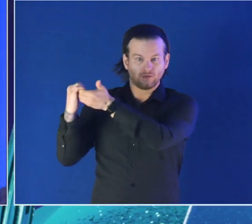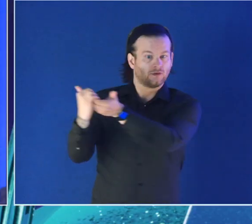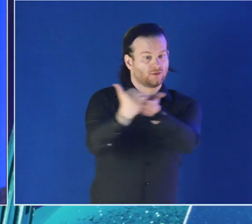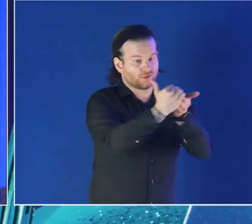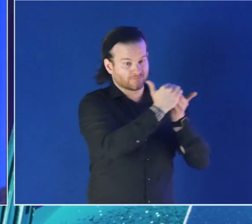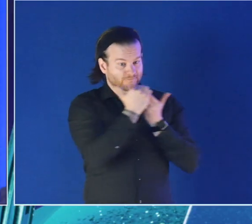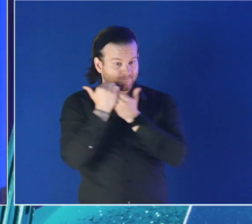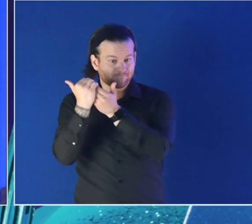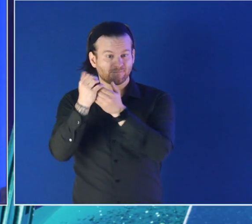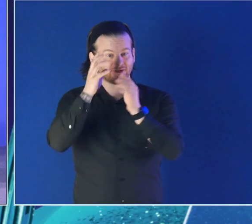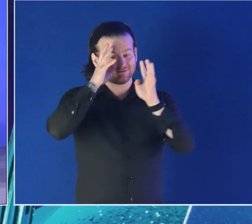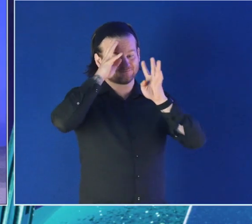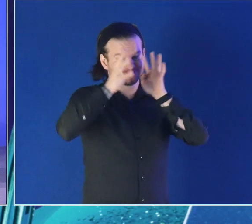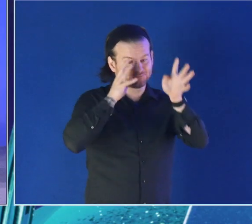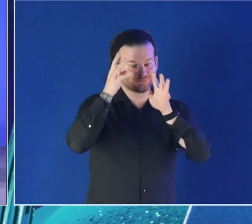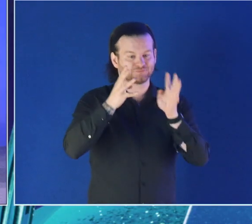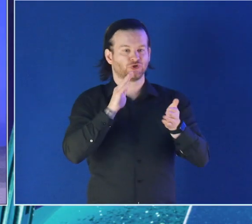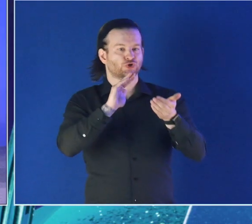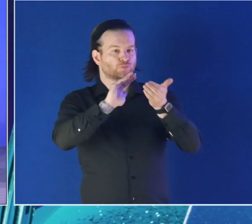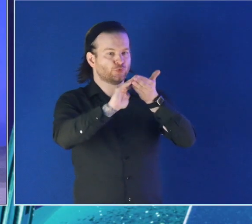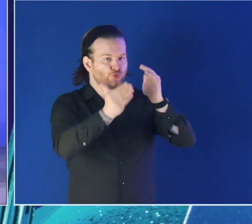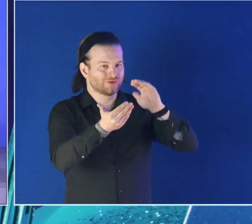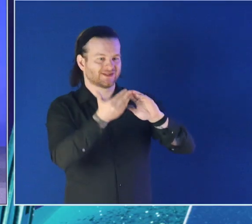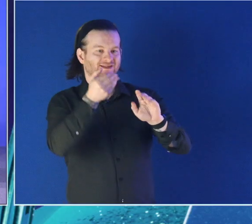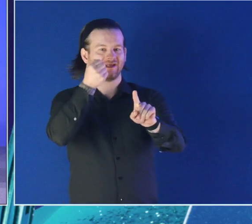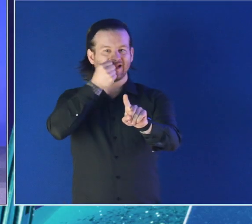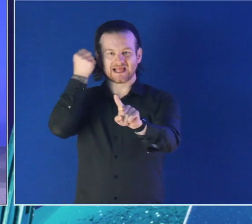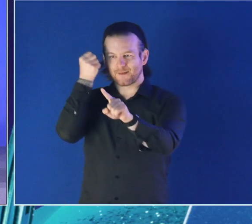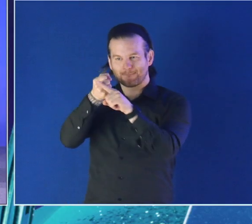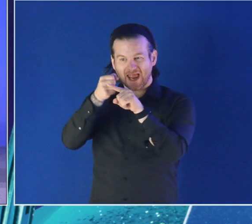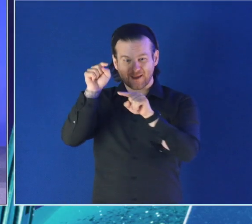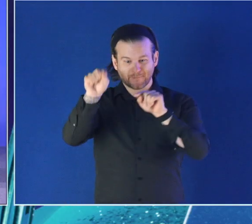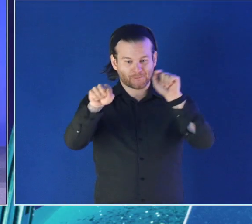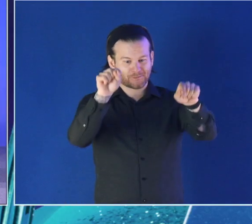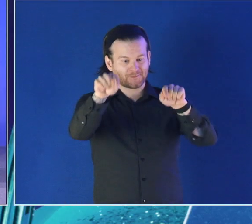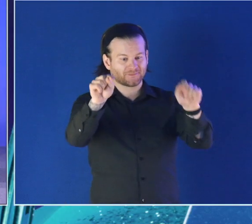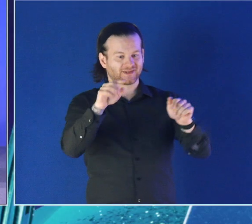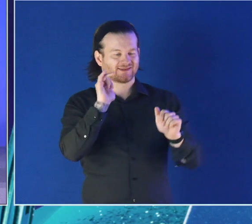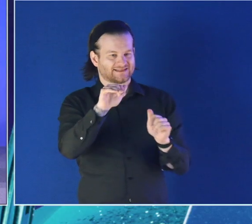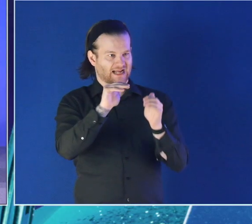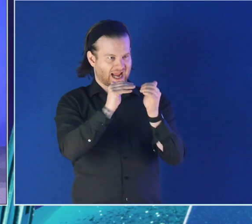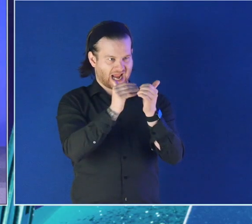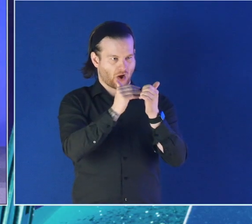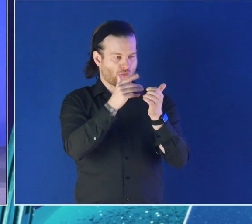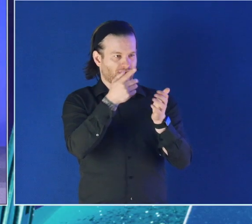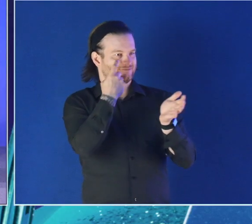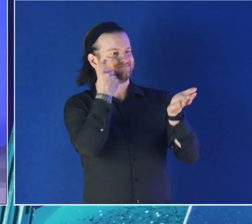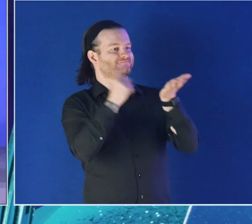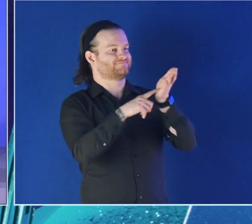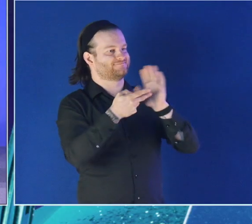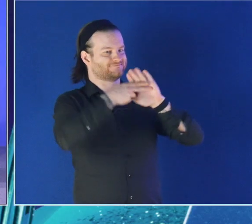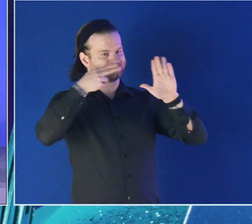what we do from everybody else is it requires a team. And you have to have all the moving parts, the components.